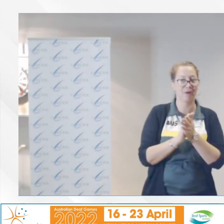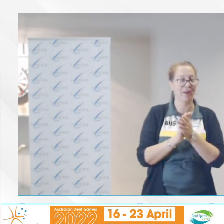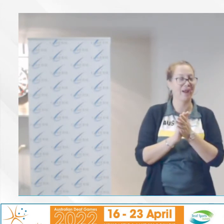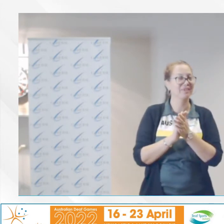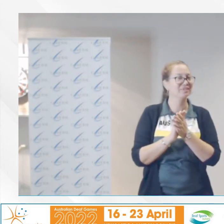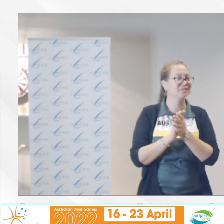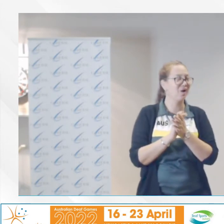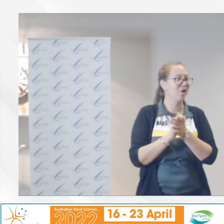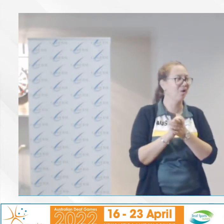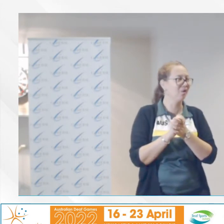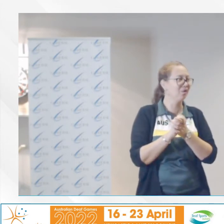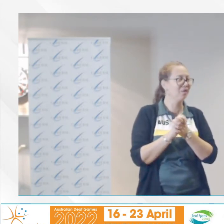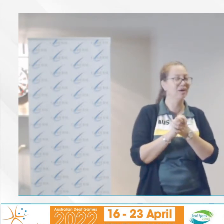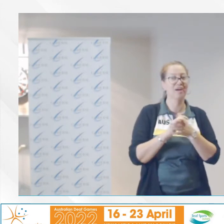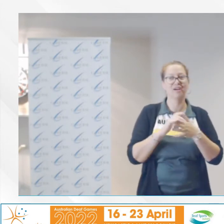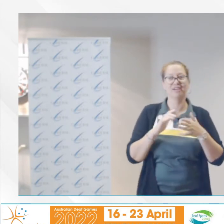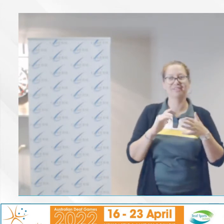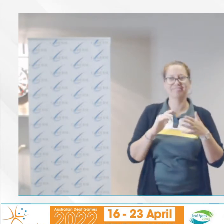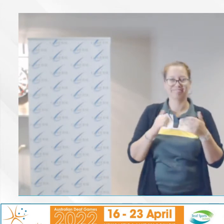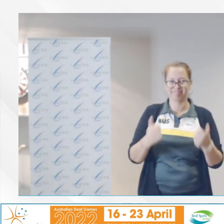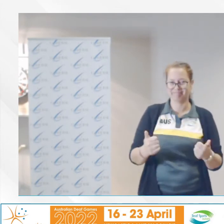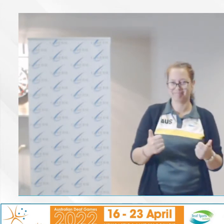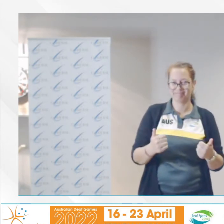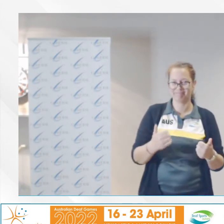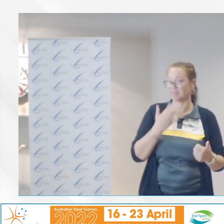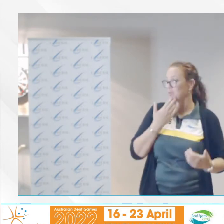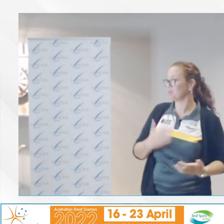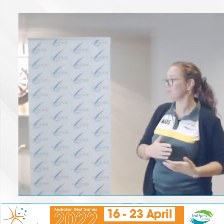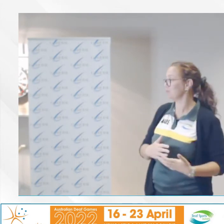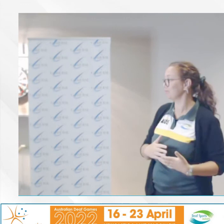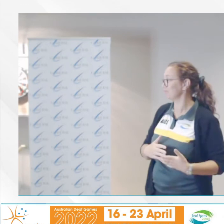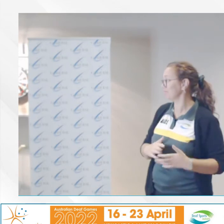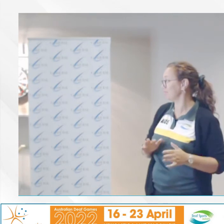um but i can give you my information and we can have a chat after that